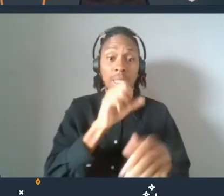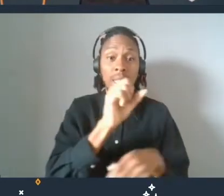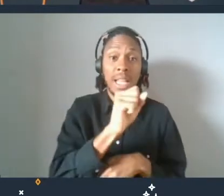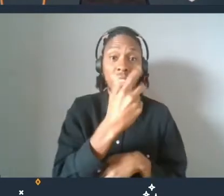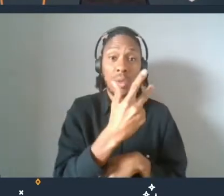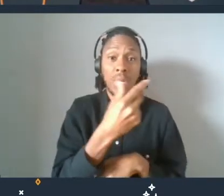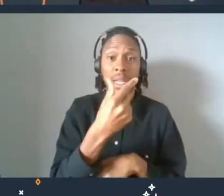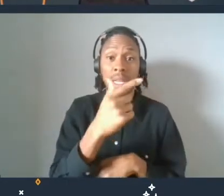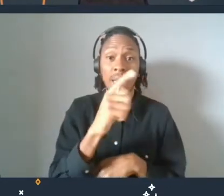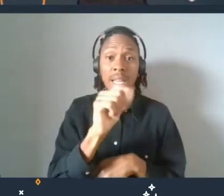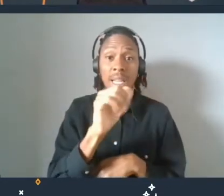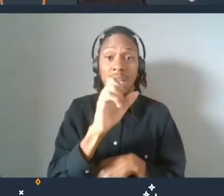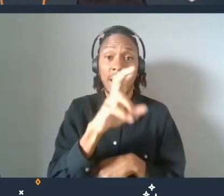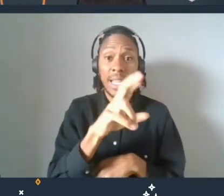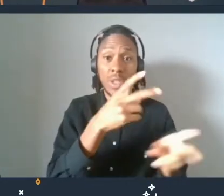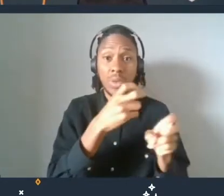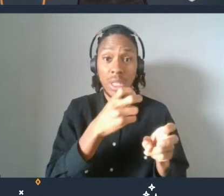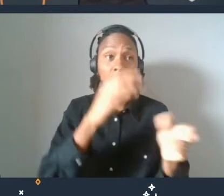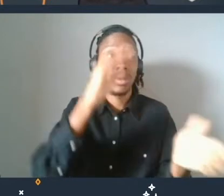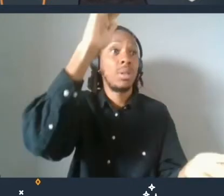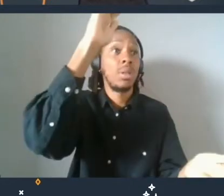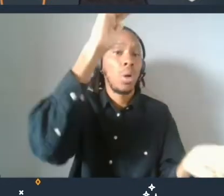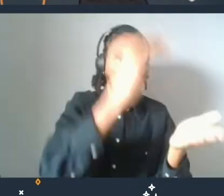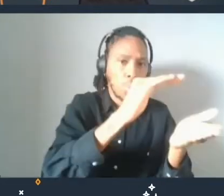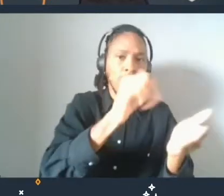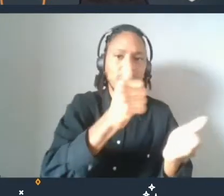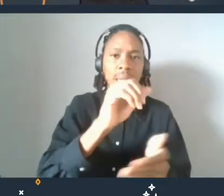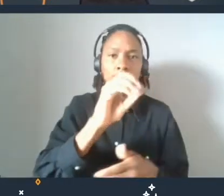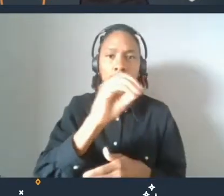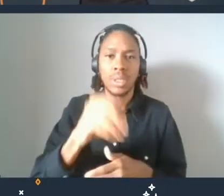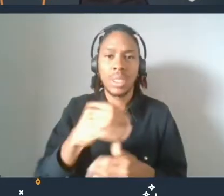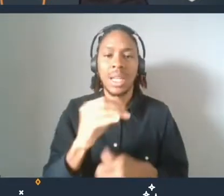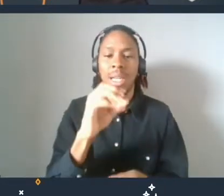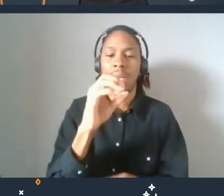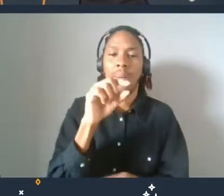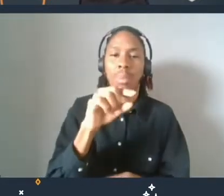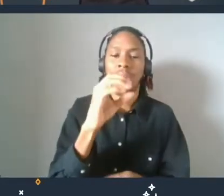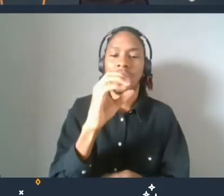and we cut the price by 10%. So it's now 0.0036 per gigabyte-month.